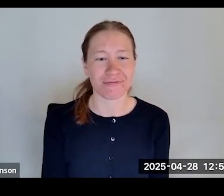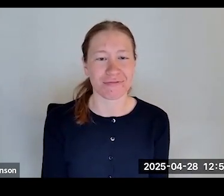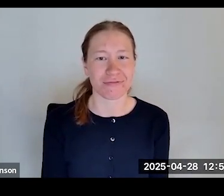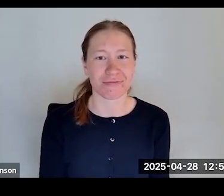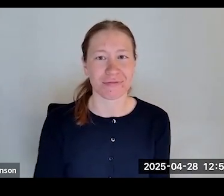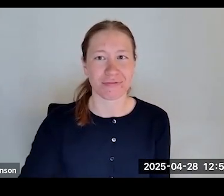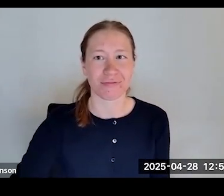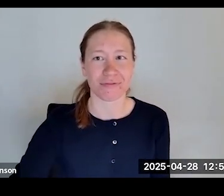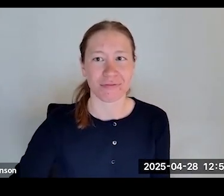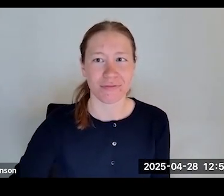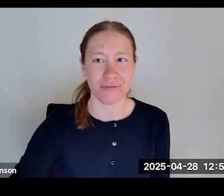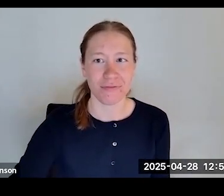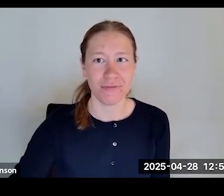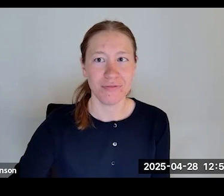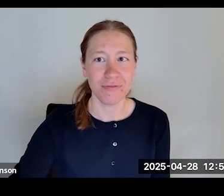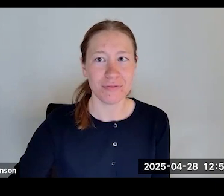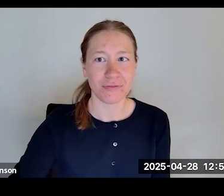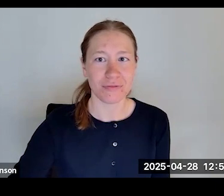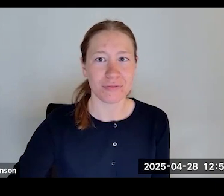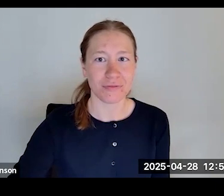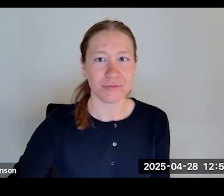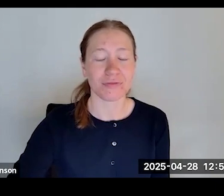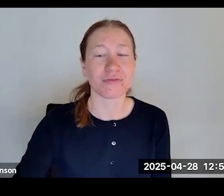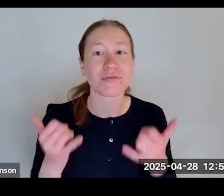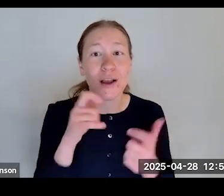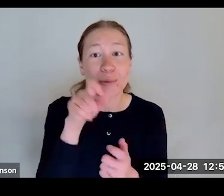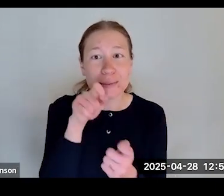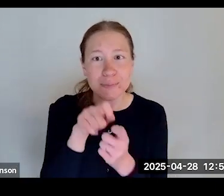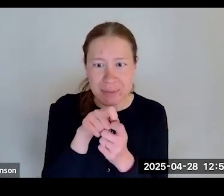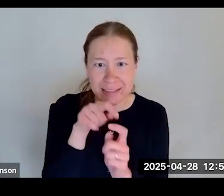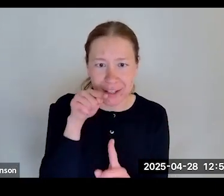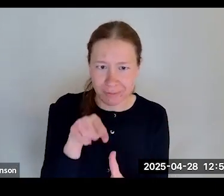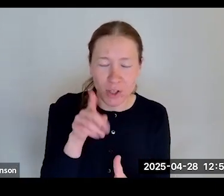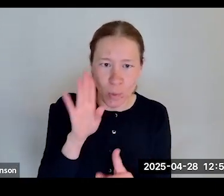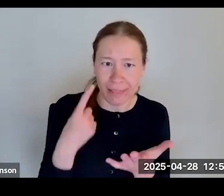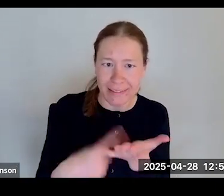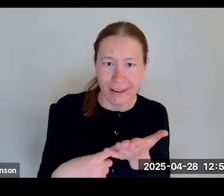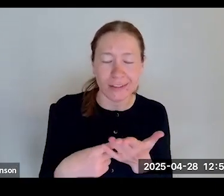Now, specifically, I talked about physical and social limitations, so I'm gonna break these down a little bit more.